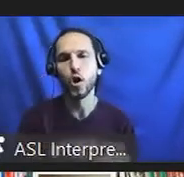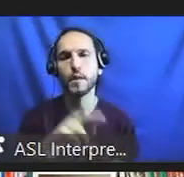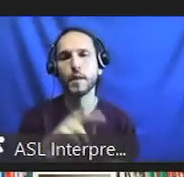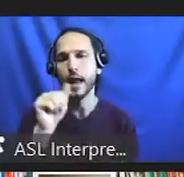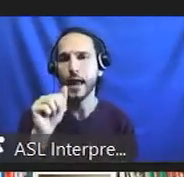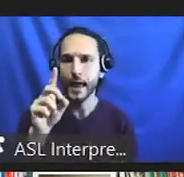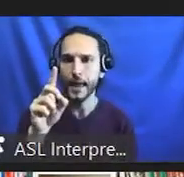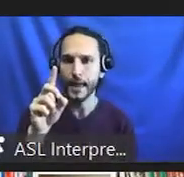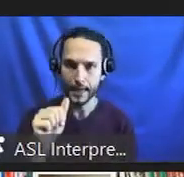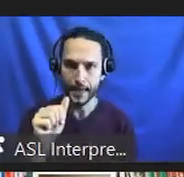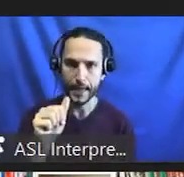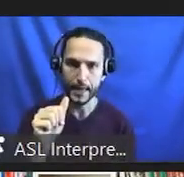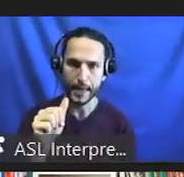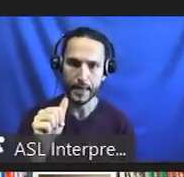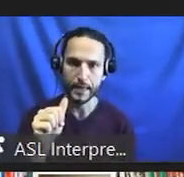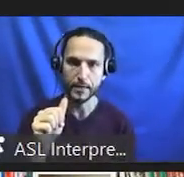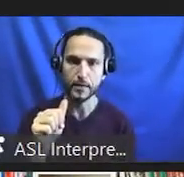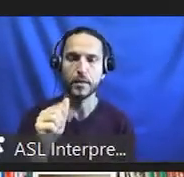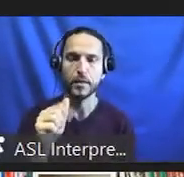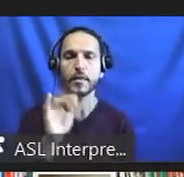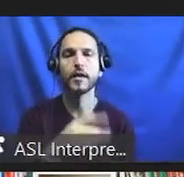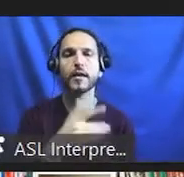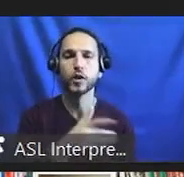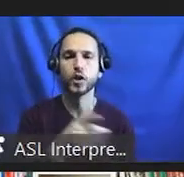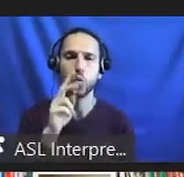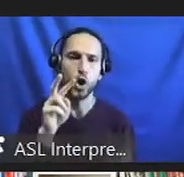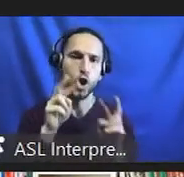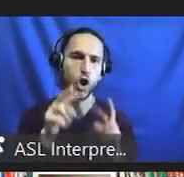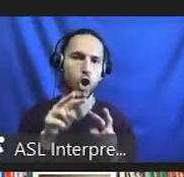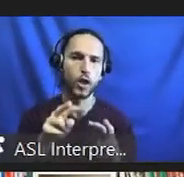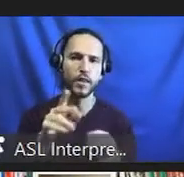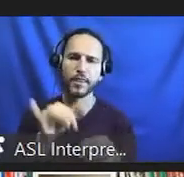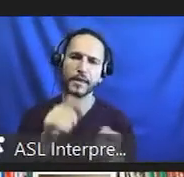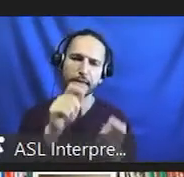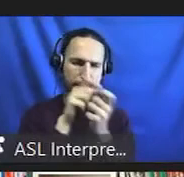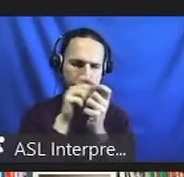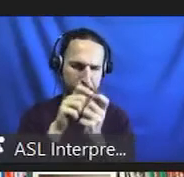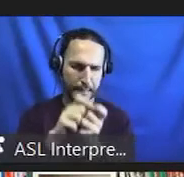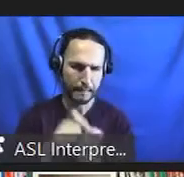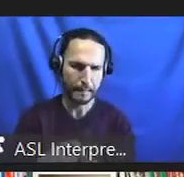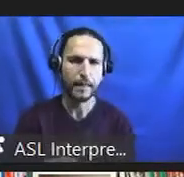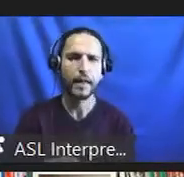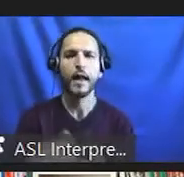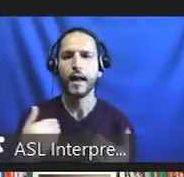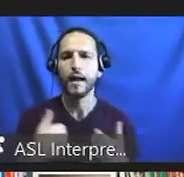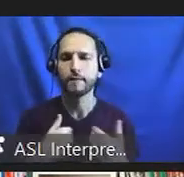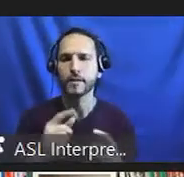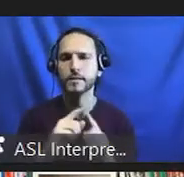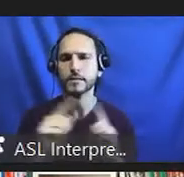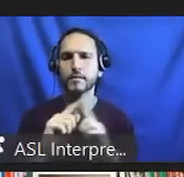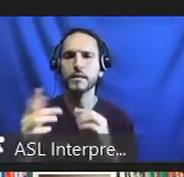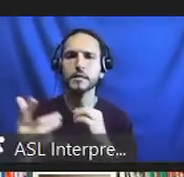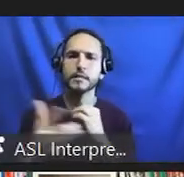the one you're going to look at because it's so detailed, and it has technical assistance manuals,